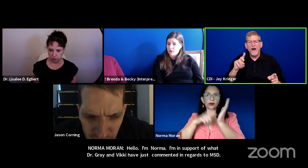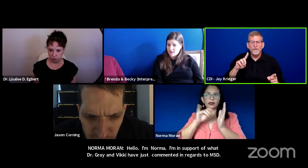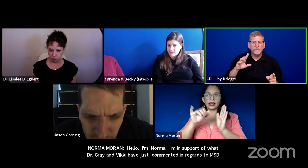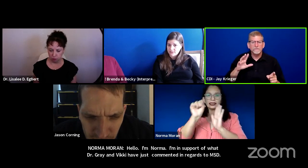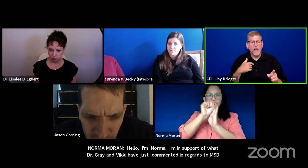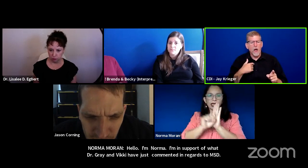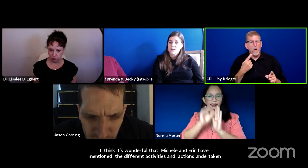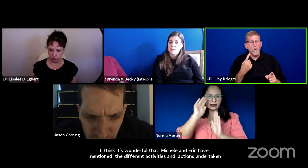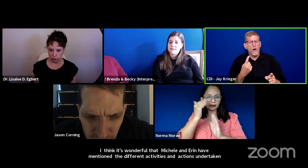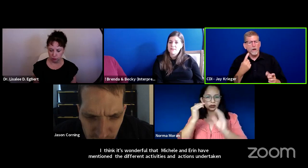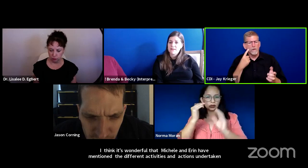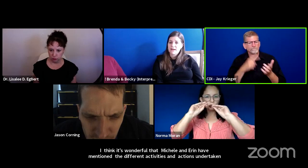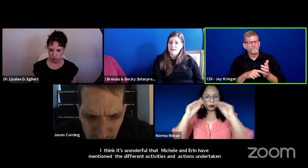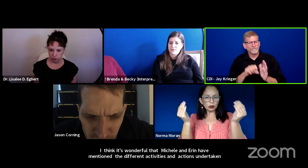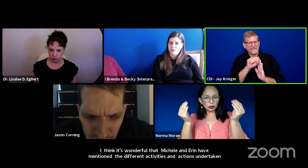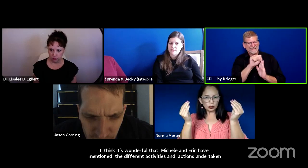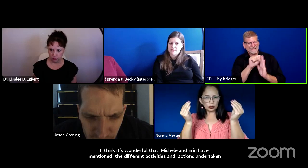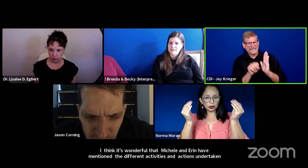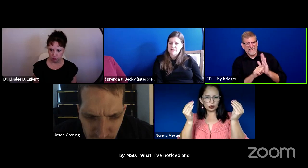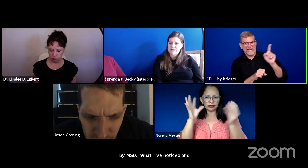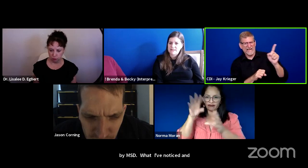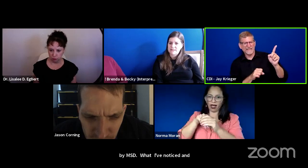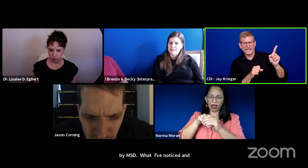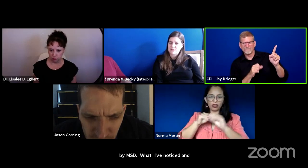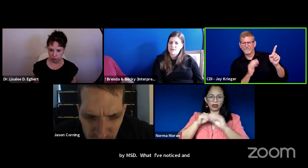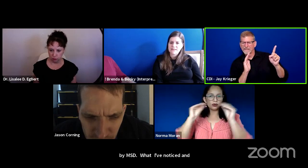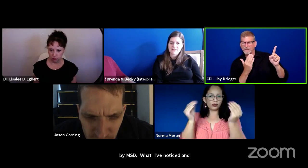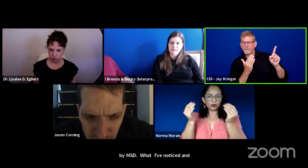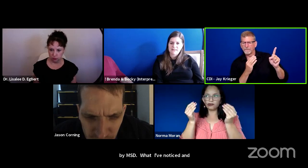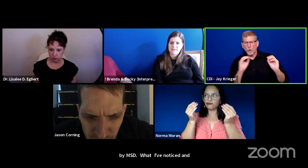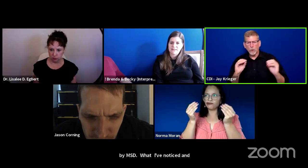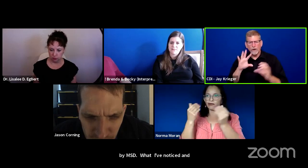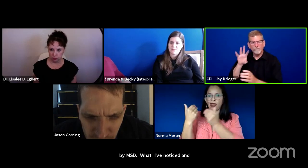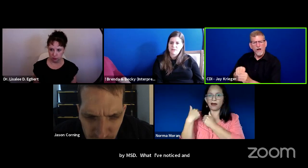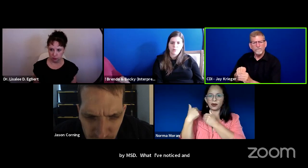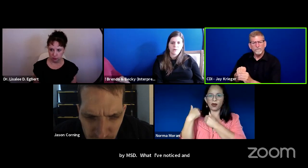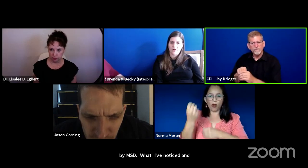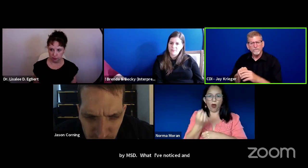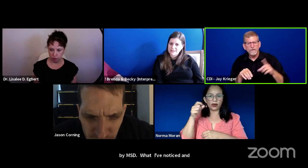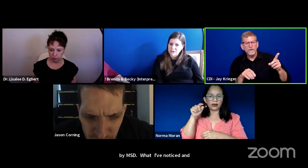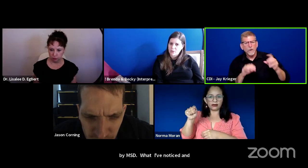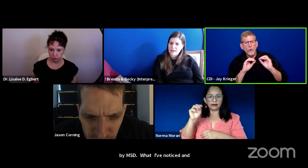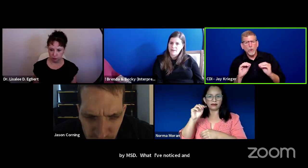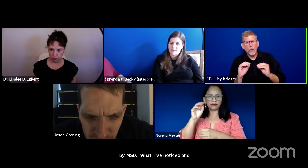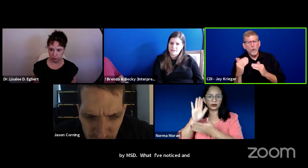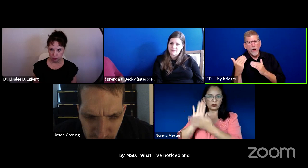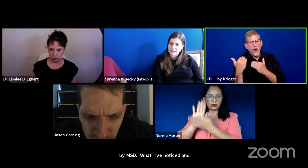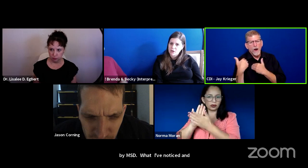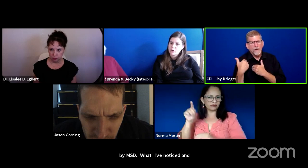founded but something that I have noticed is that within the state, it seems to be no involvement and no accountability.